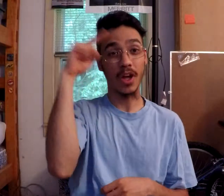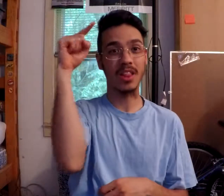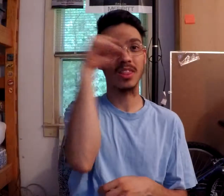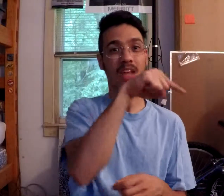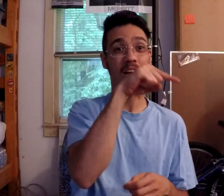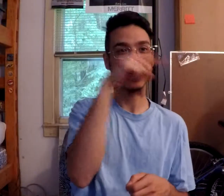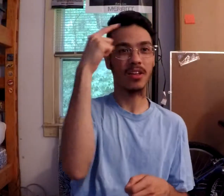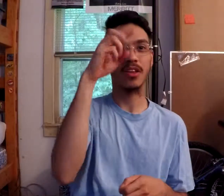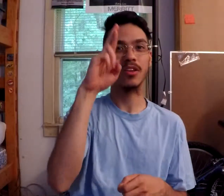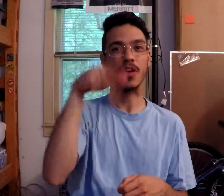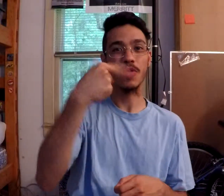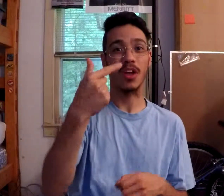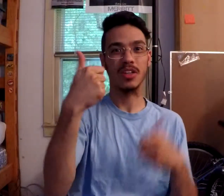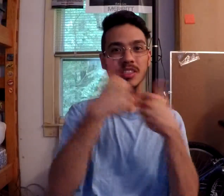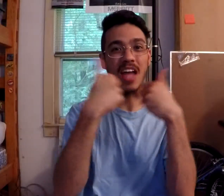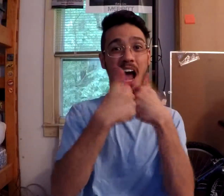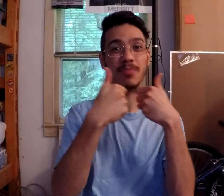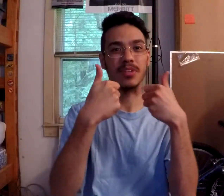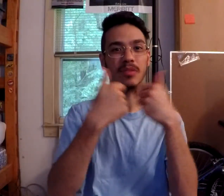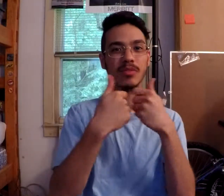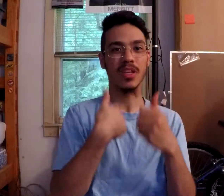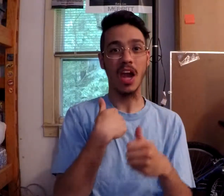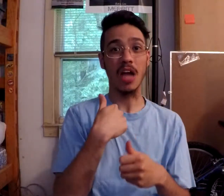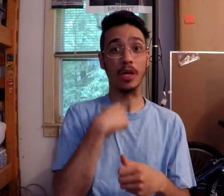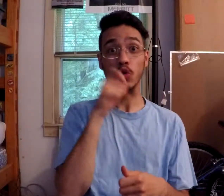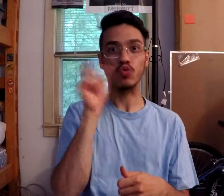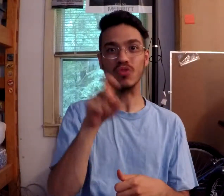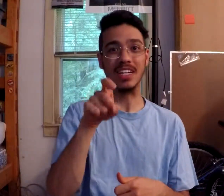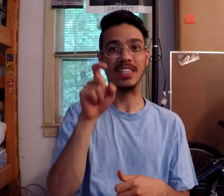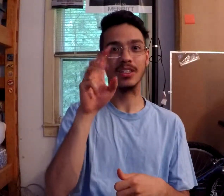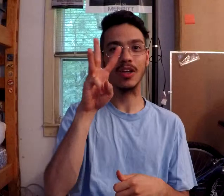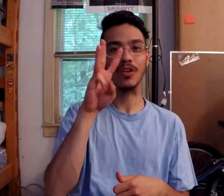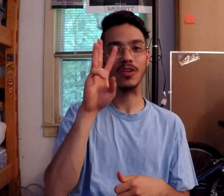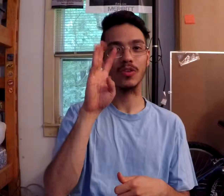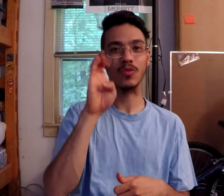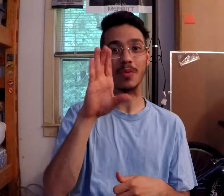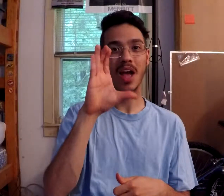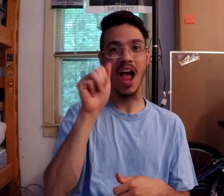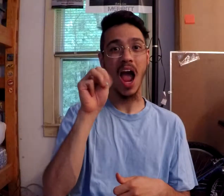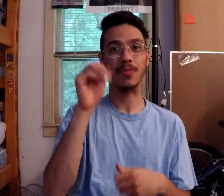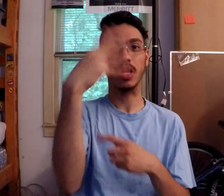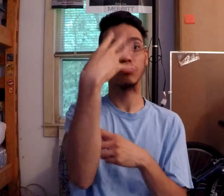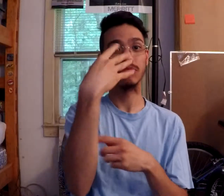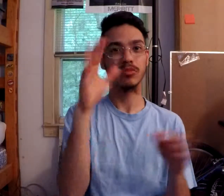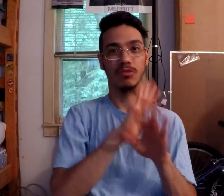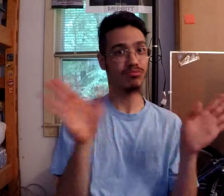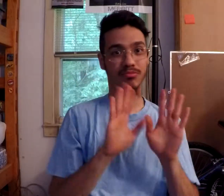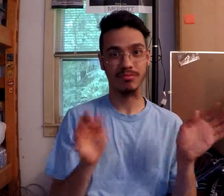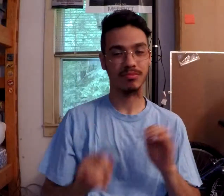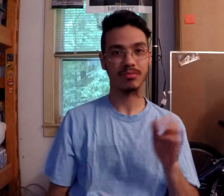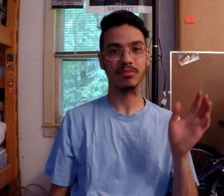Other groups for RPG games I don't need to use a webcam or a camera.